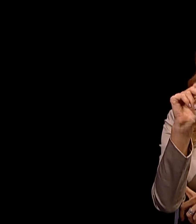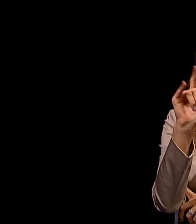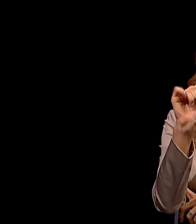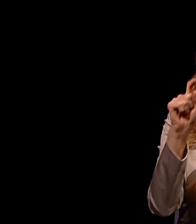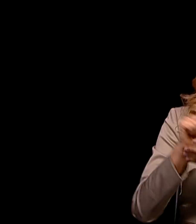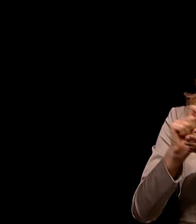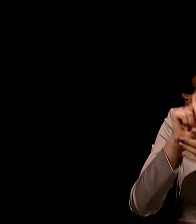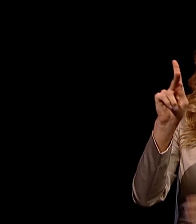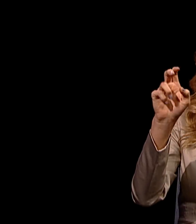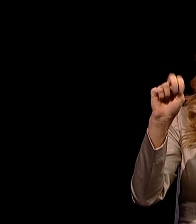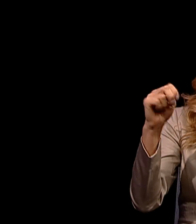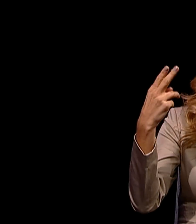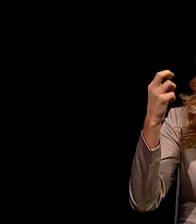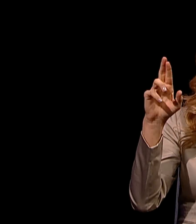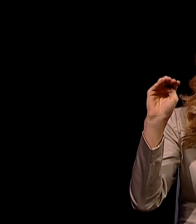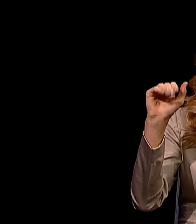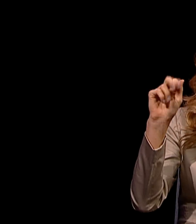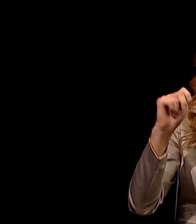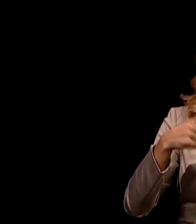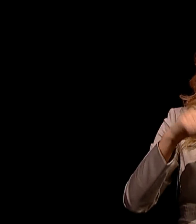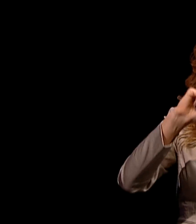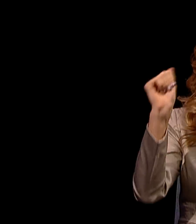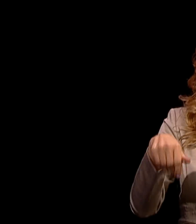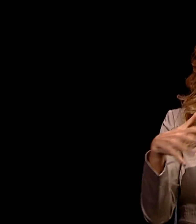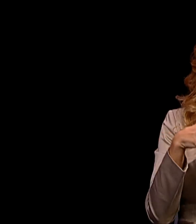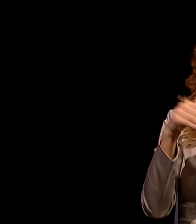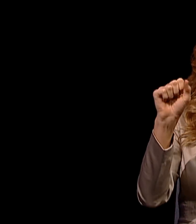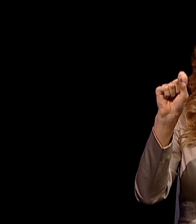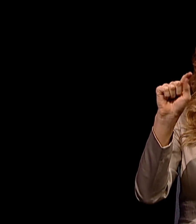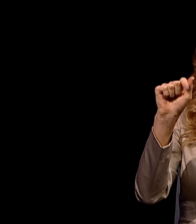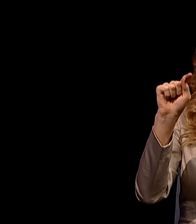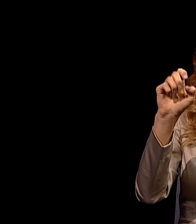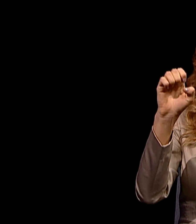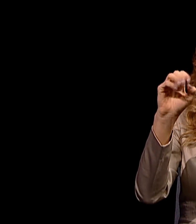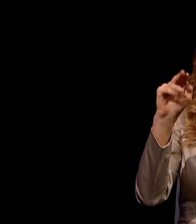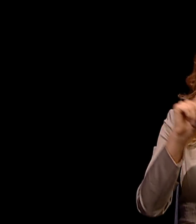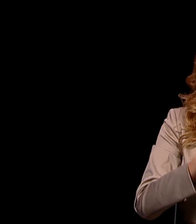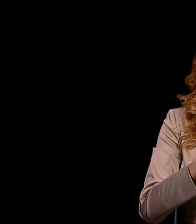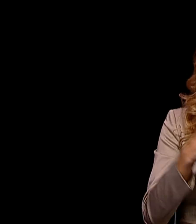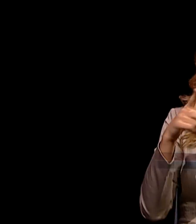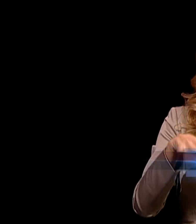Hello we're chatting today with journalist Ken Herman from Austin American statesman.